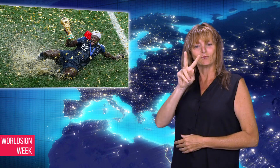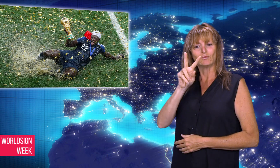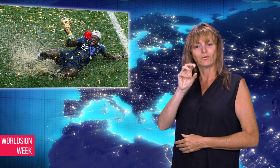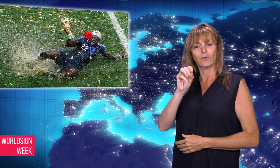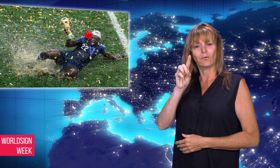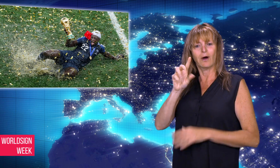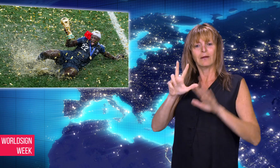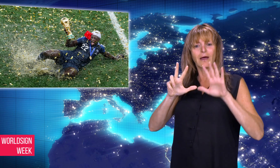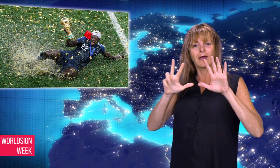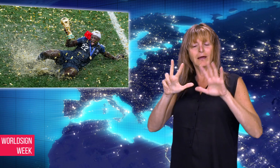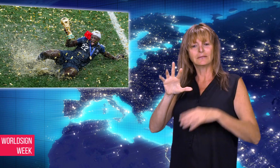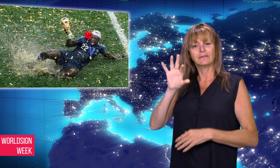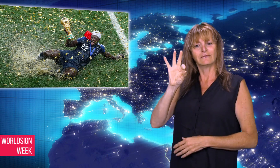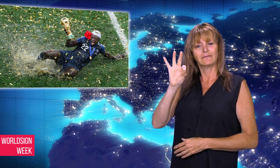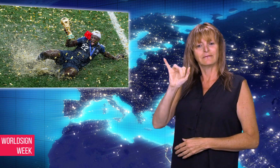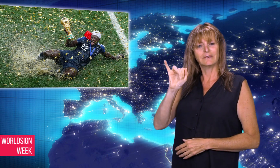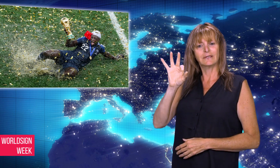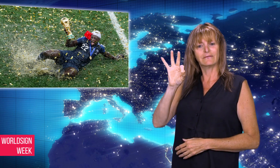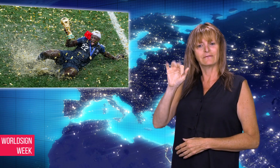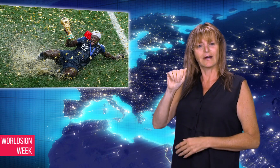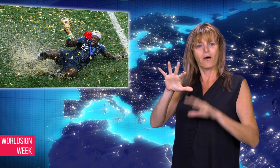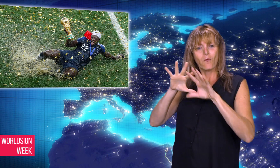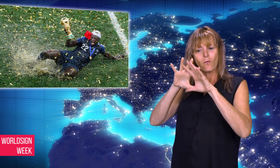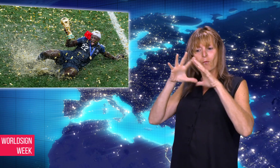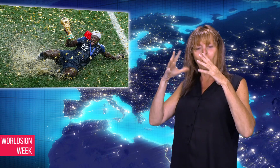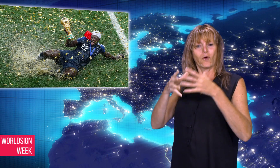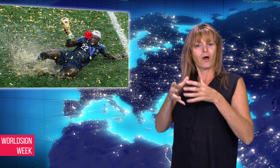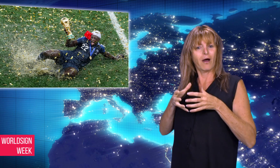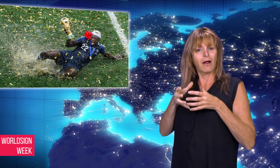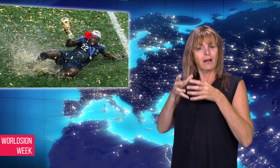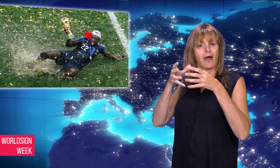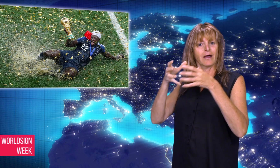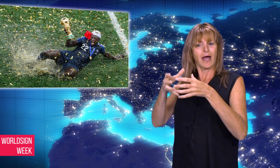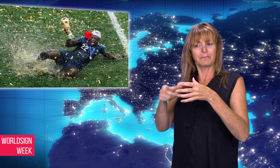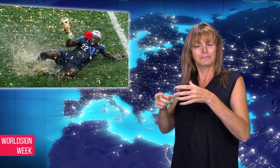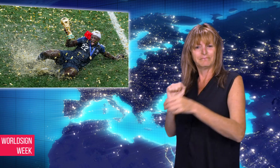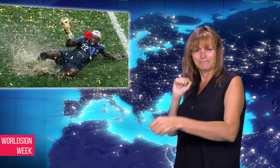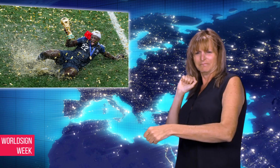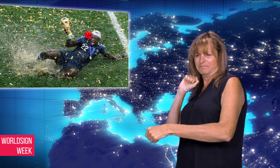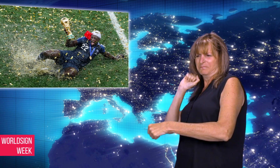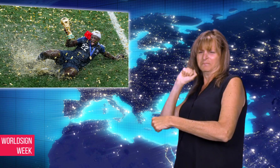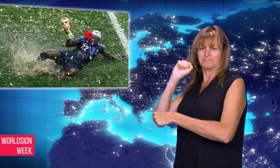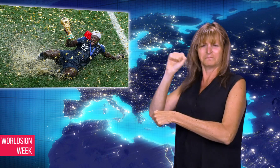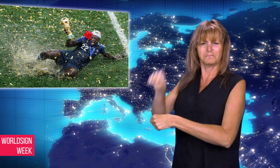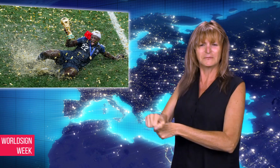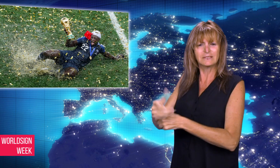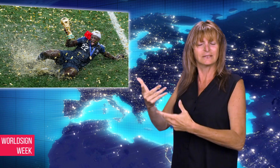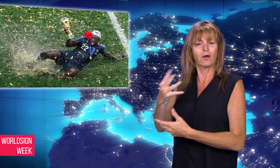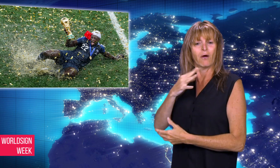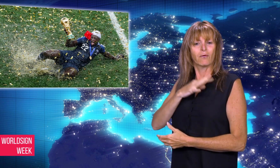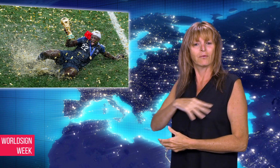the 2018 FIFA World Cup after they